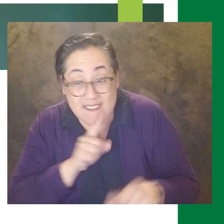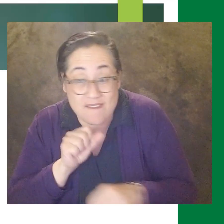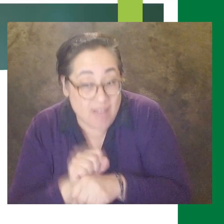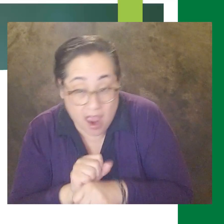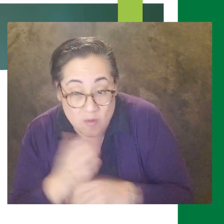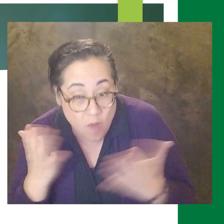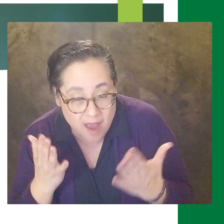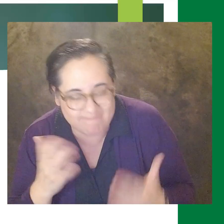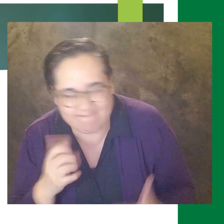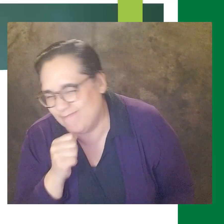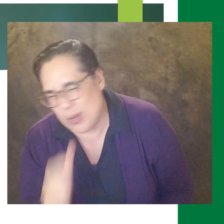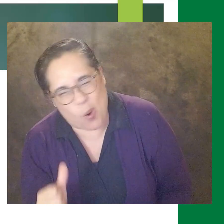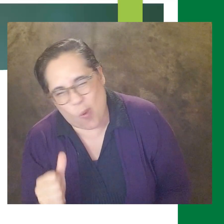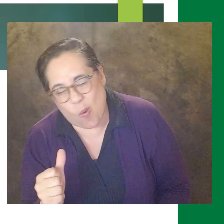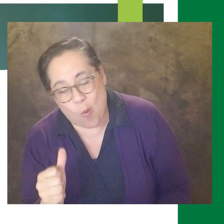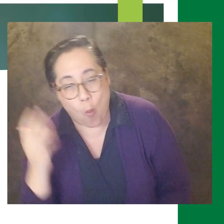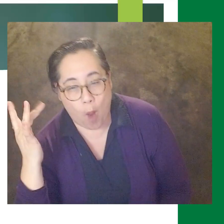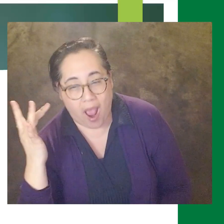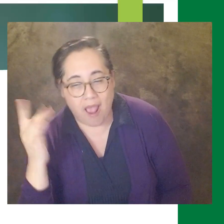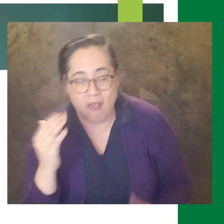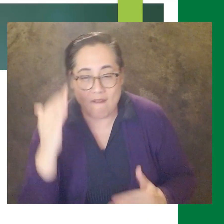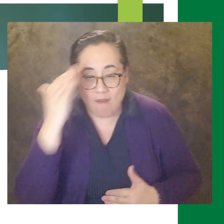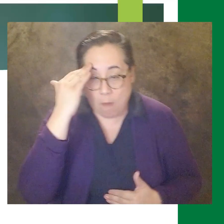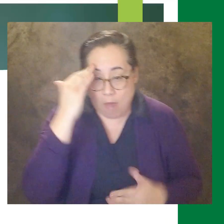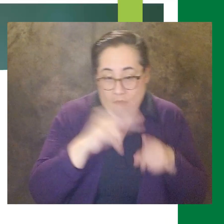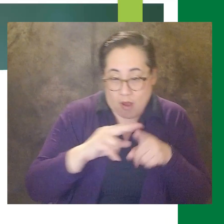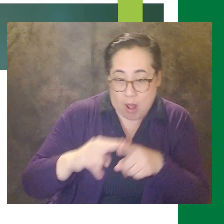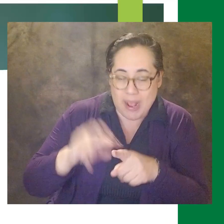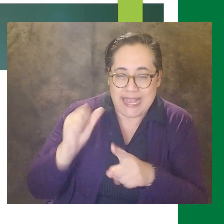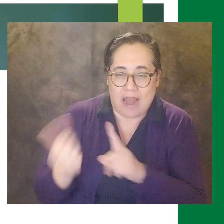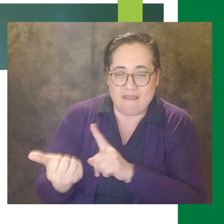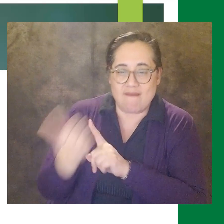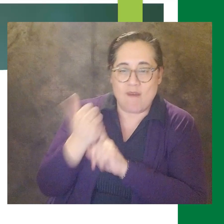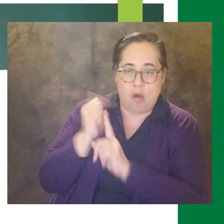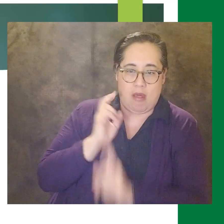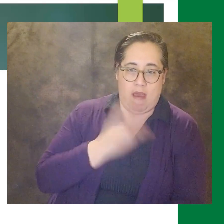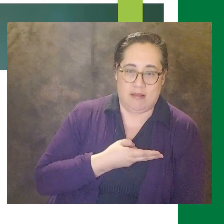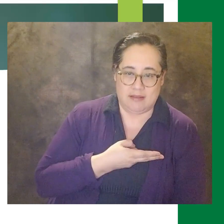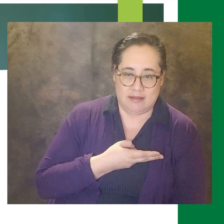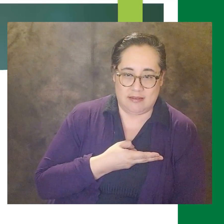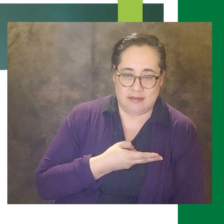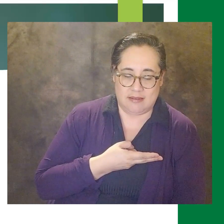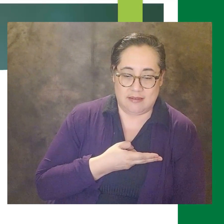And that's because familiar vocabulary can fool us. So can simple structure.